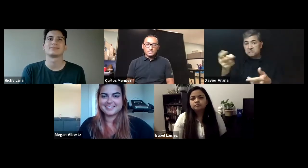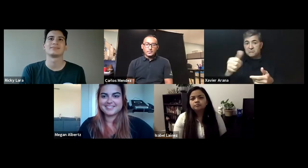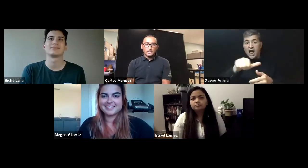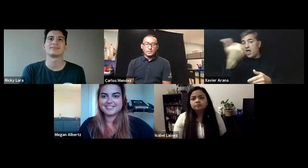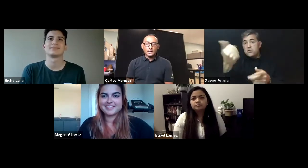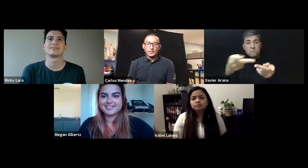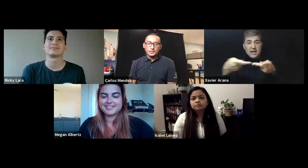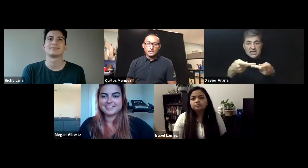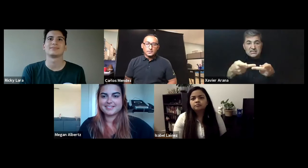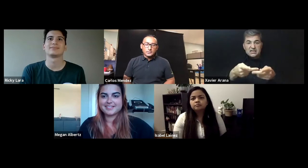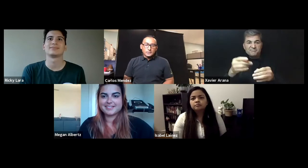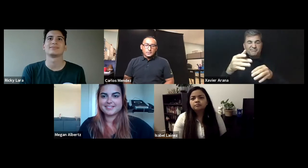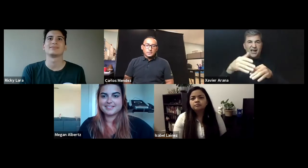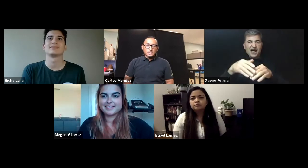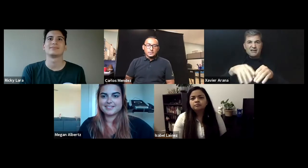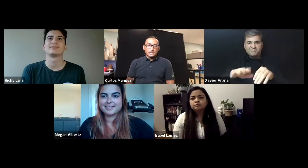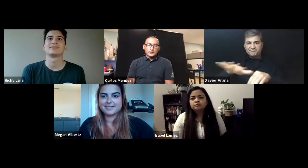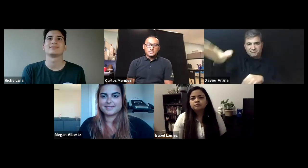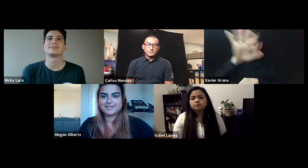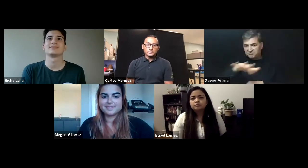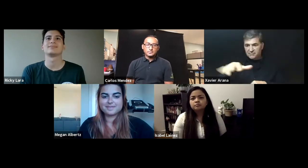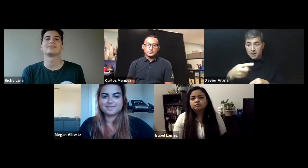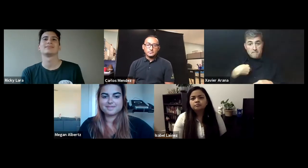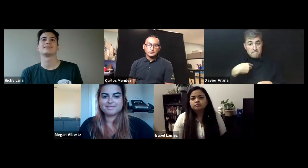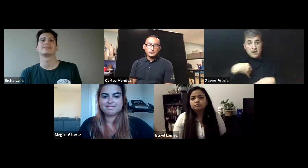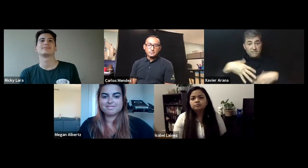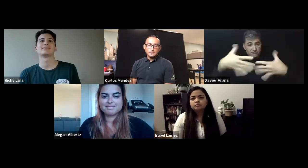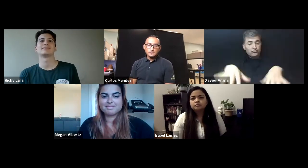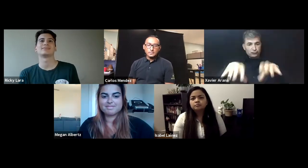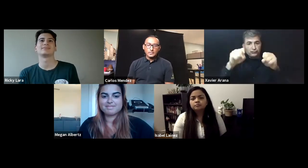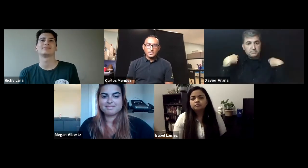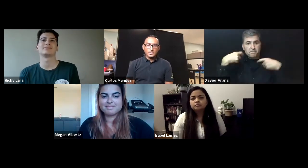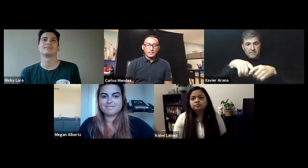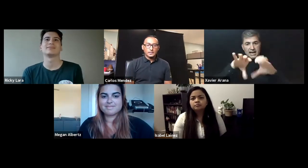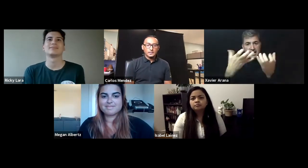if it's at NTID or another place,